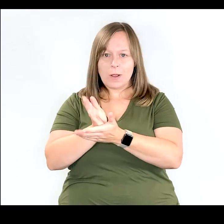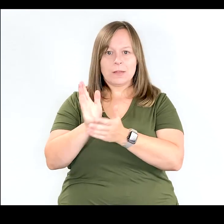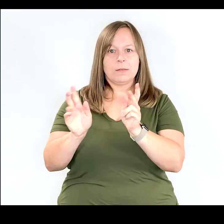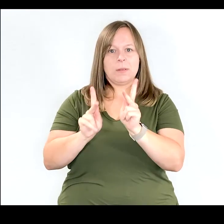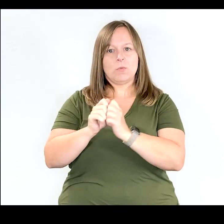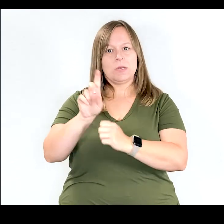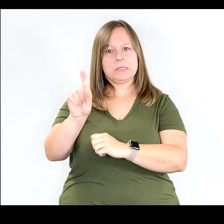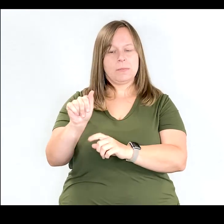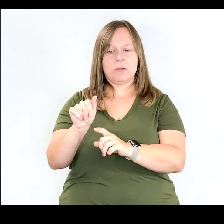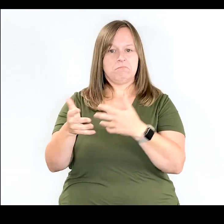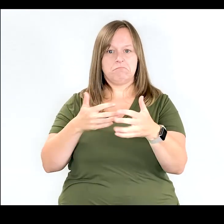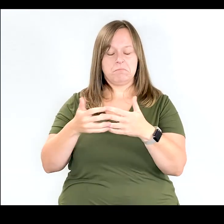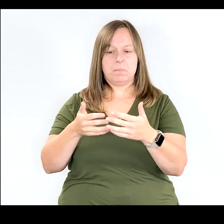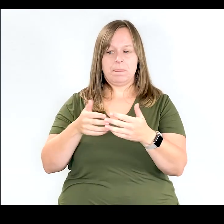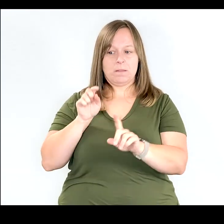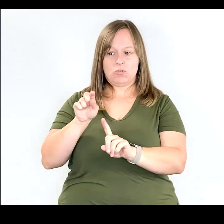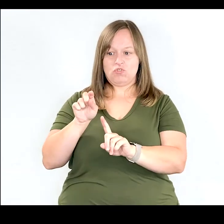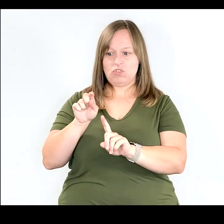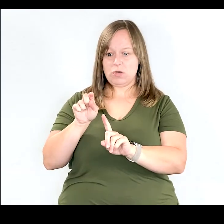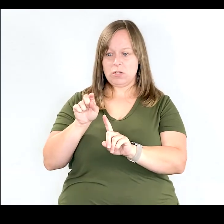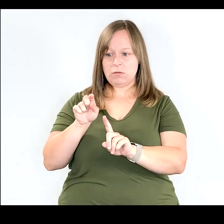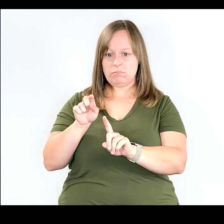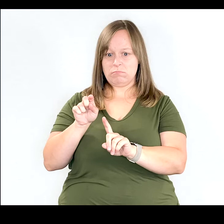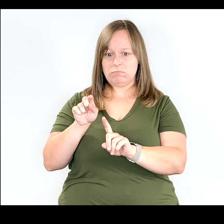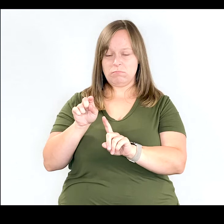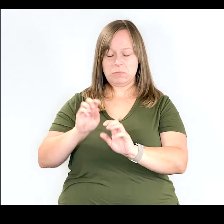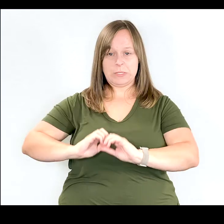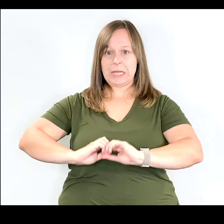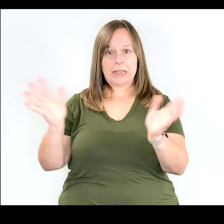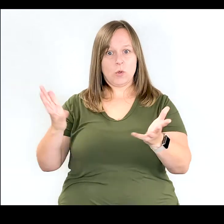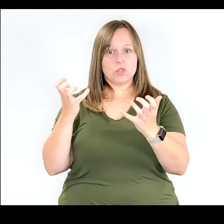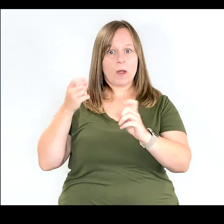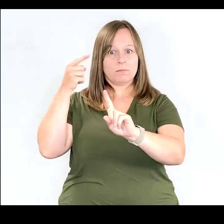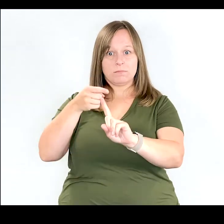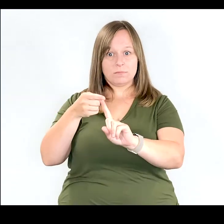of people with disabilities. And Miss Abouzeidi was very clear about what she wanted.